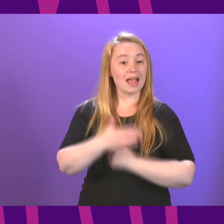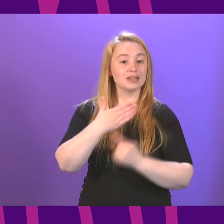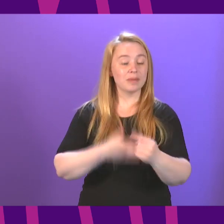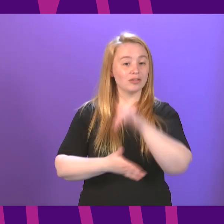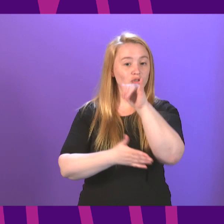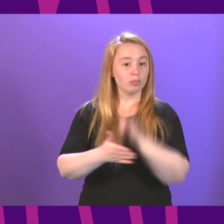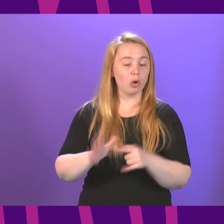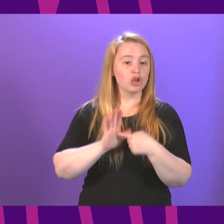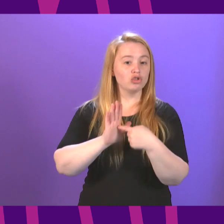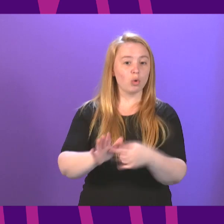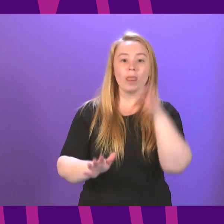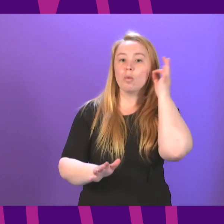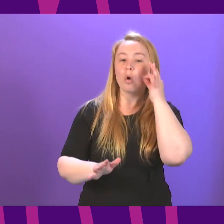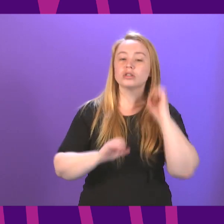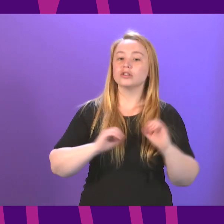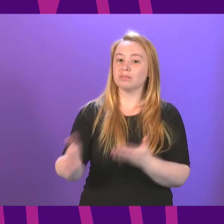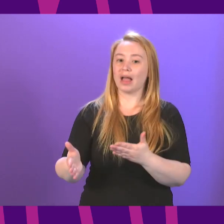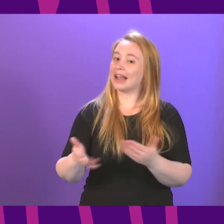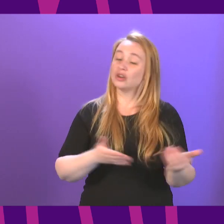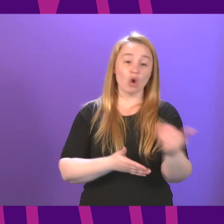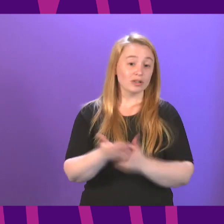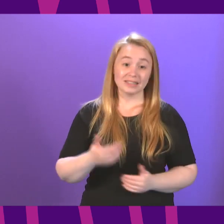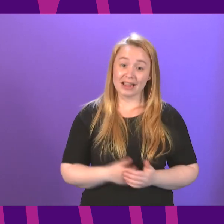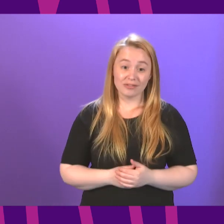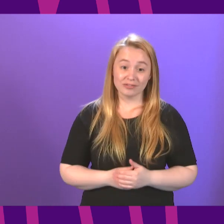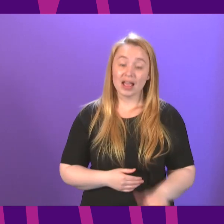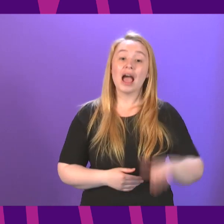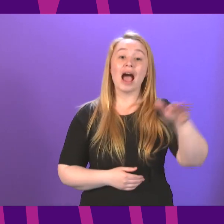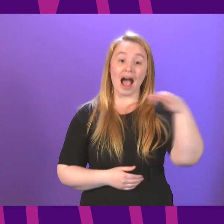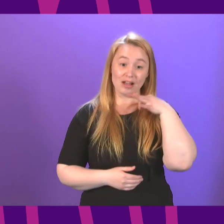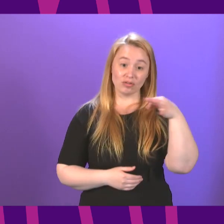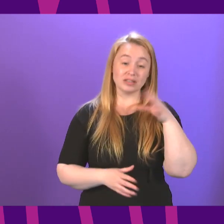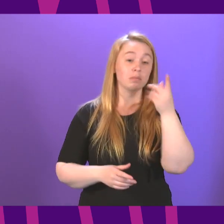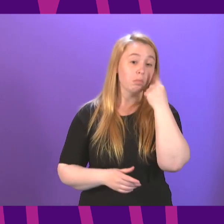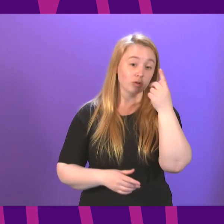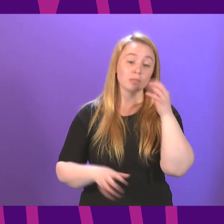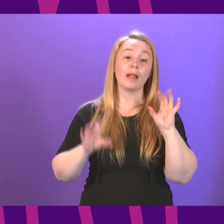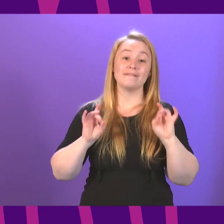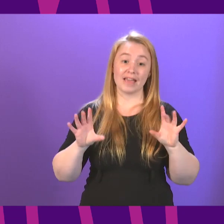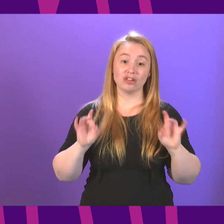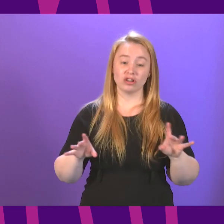water supply was not safe and posed a high risk of infection. That report was ignored